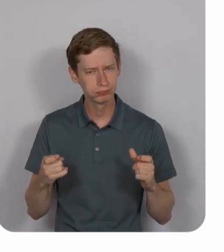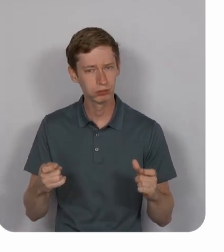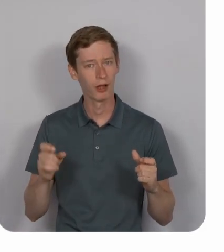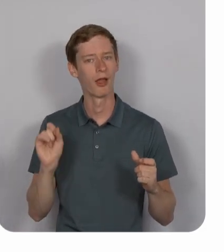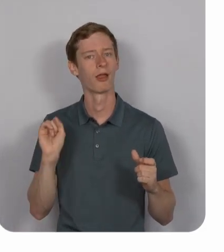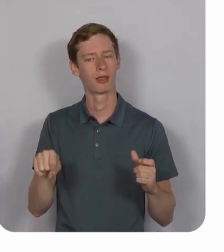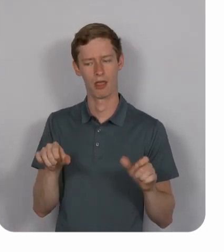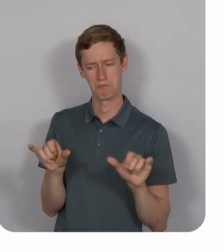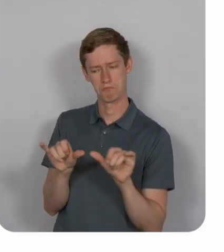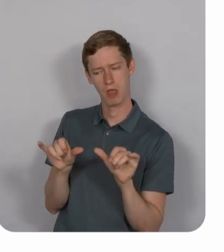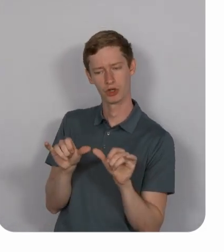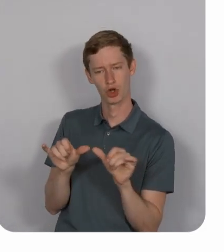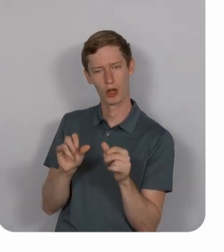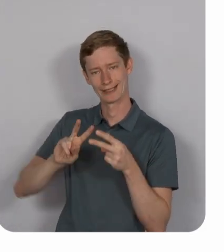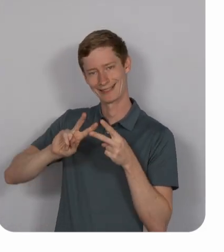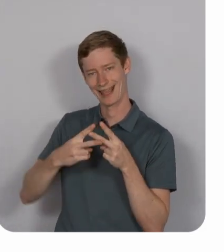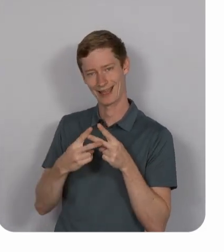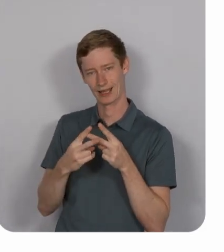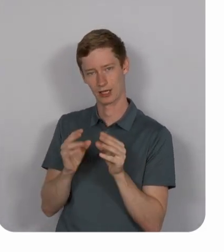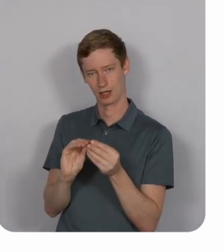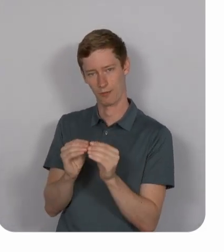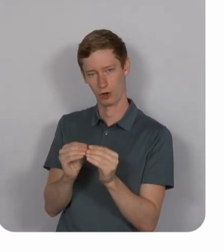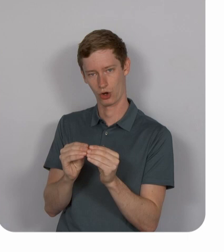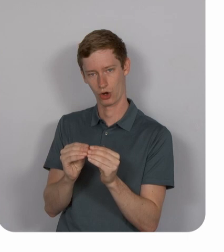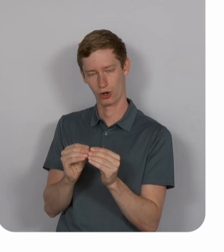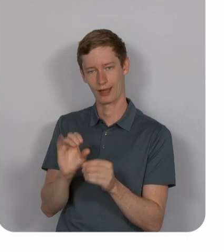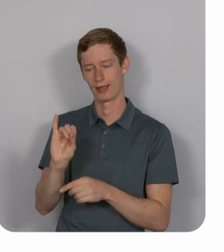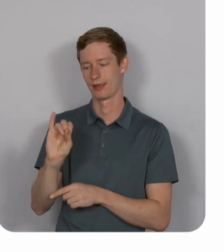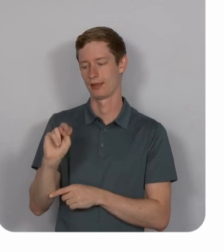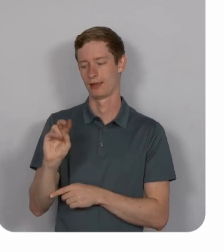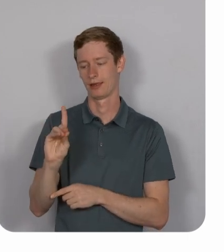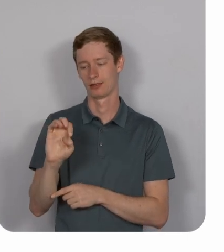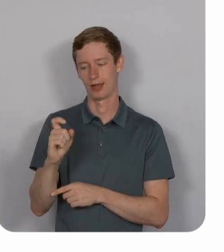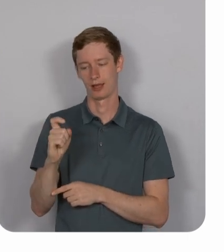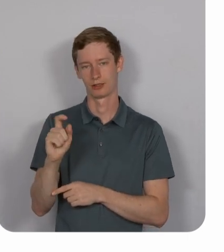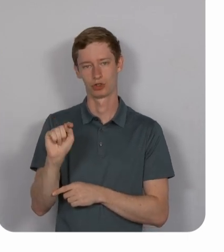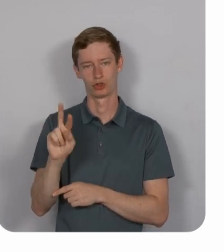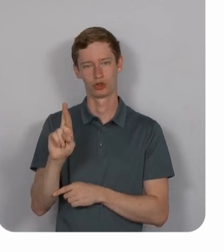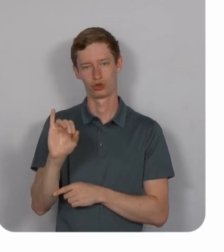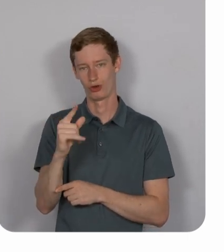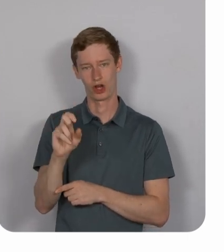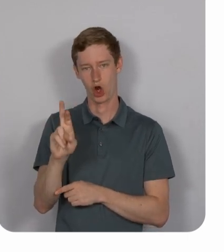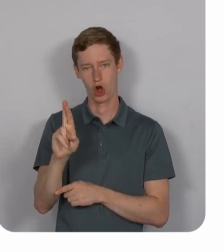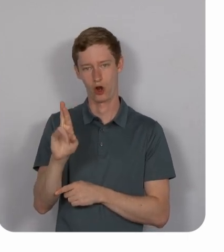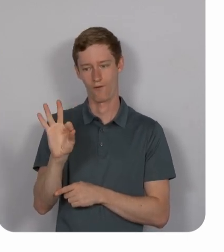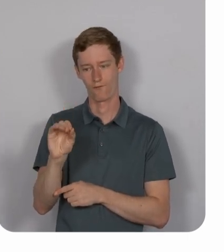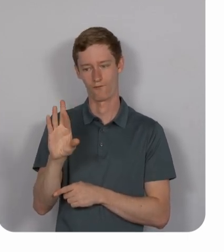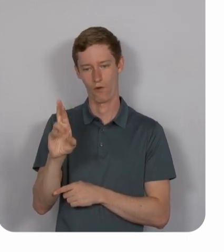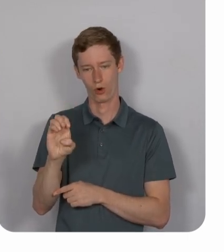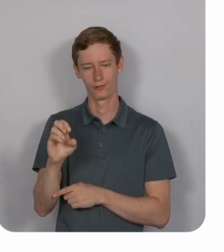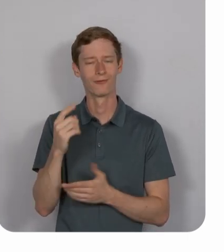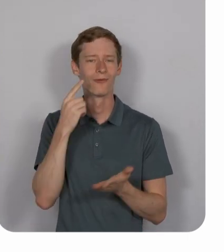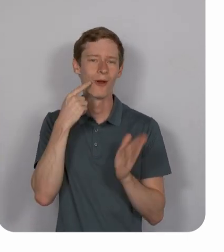via a second value: index trigger force. And afterburner for an extra burst of acceleration,